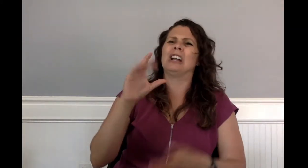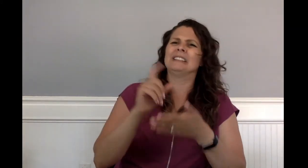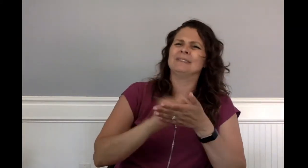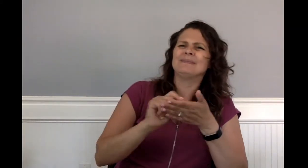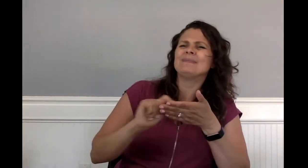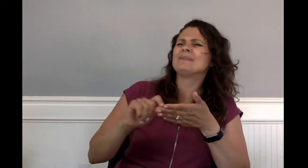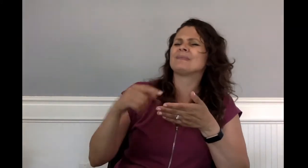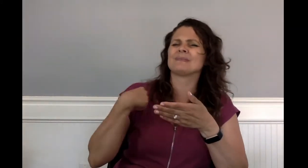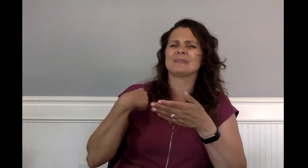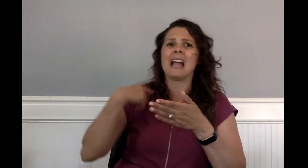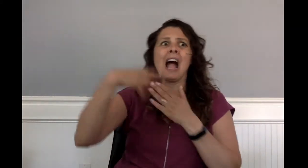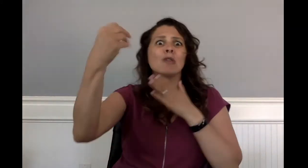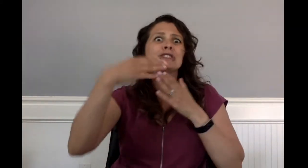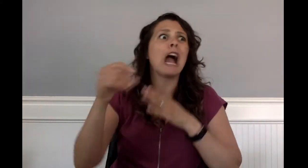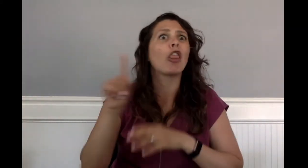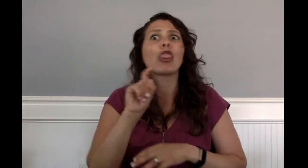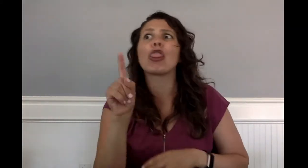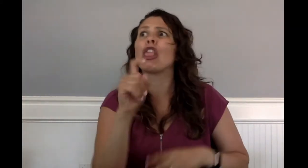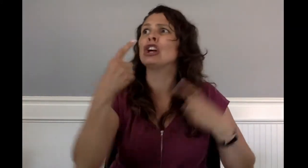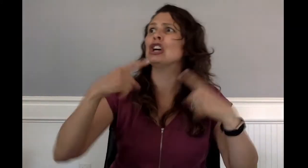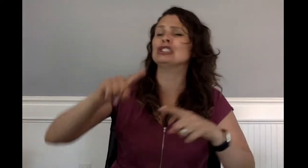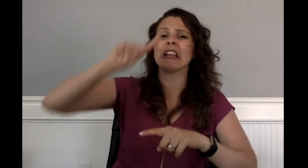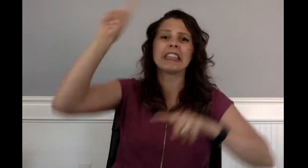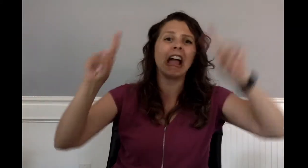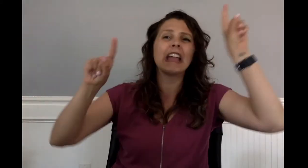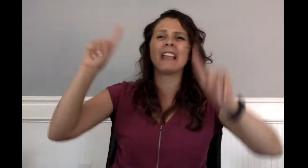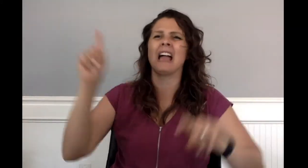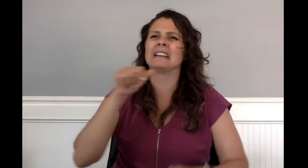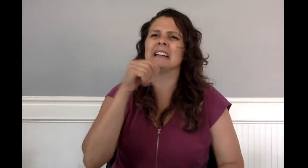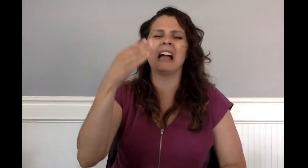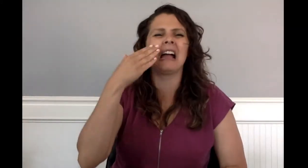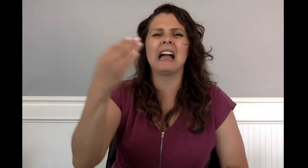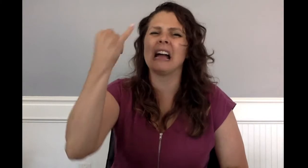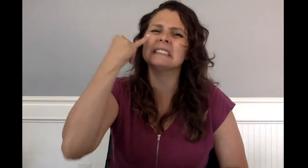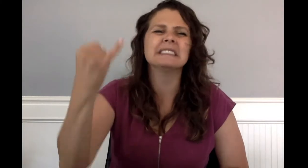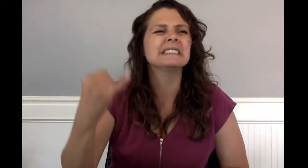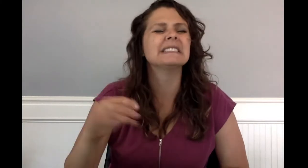“We shouldn’t be outside in a thunderstorm,” Charlie wrote.